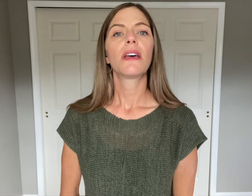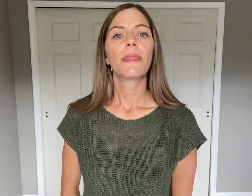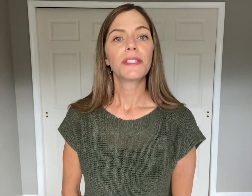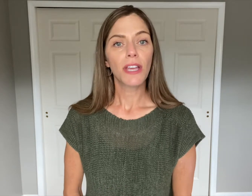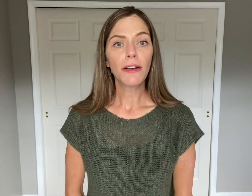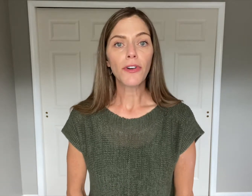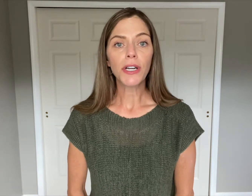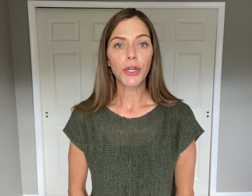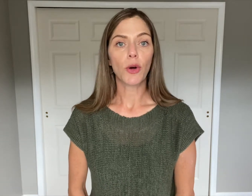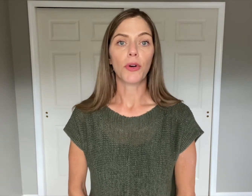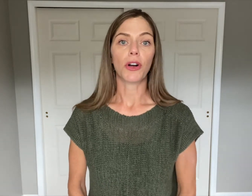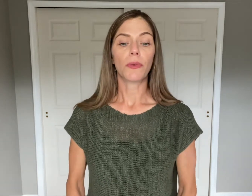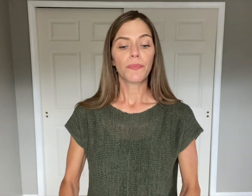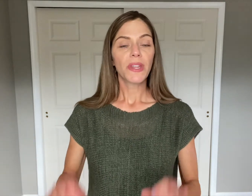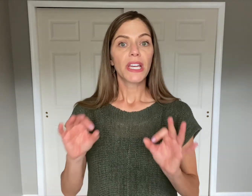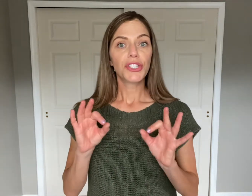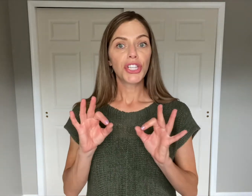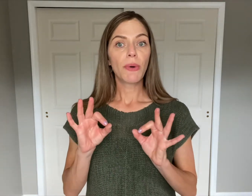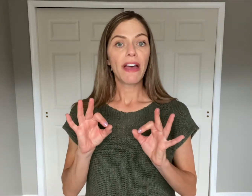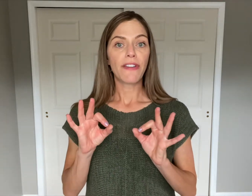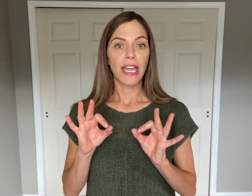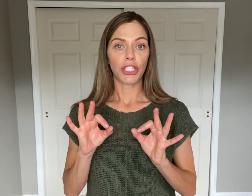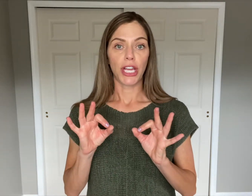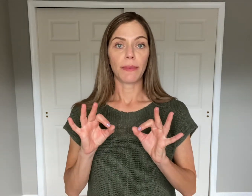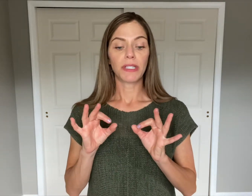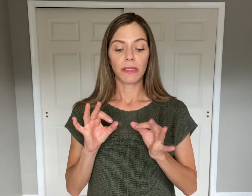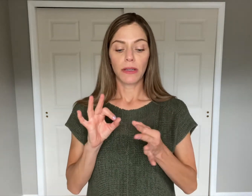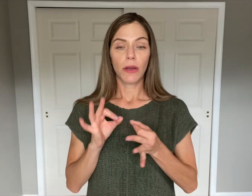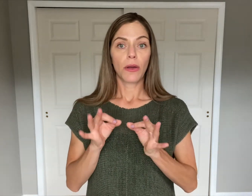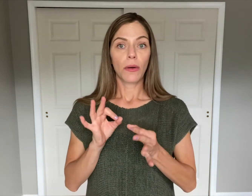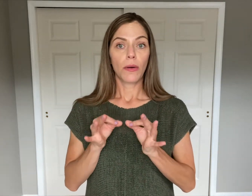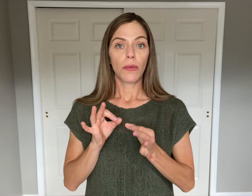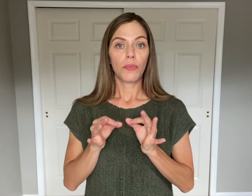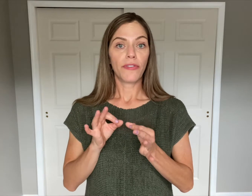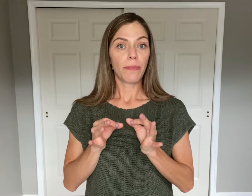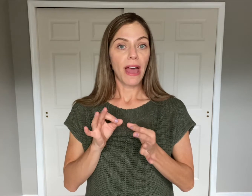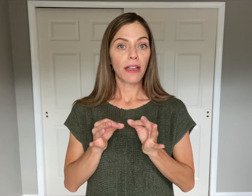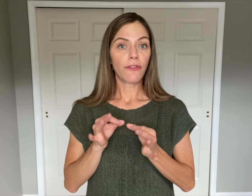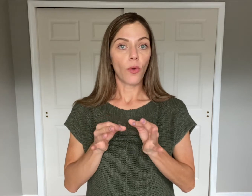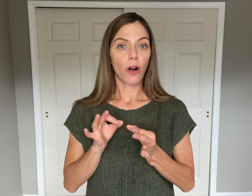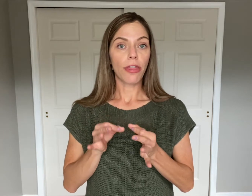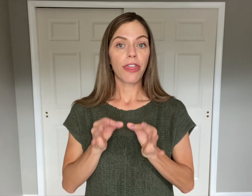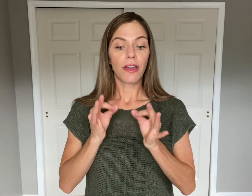the sign for interpreter is two "F" handshapes moving back and forth